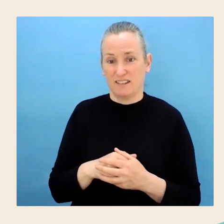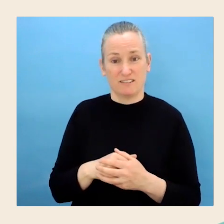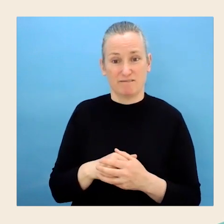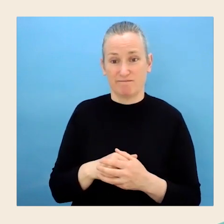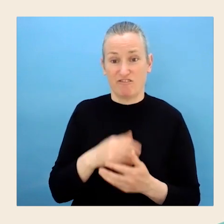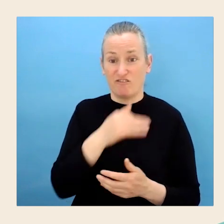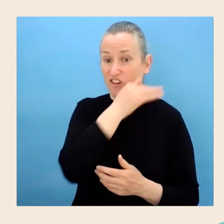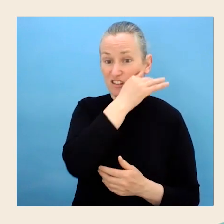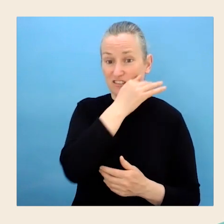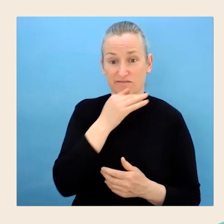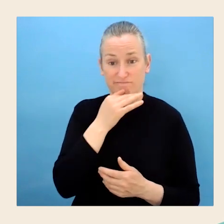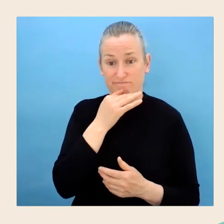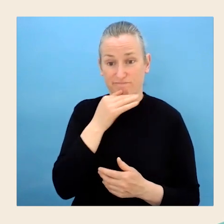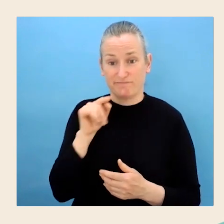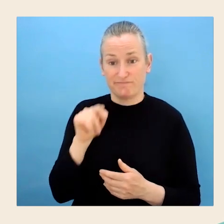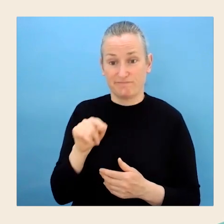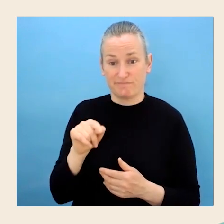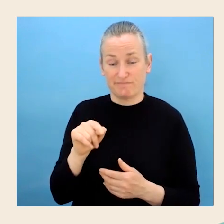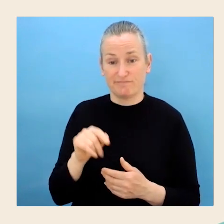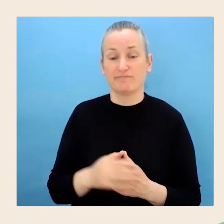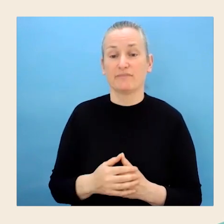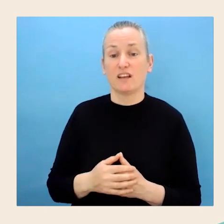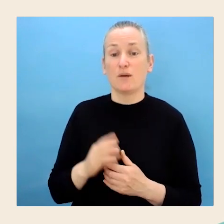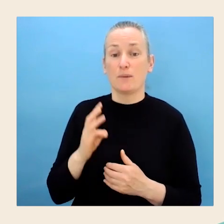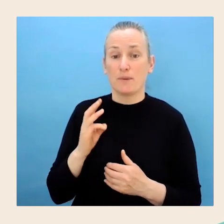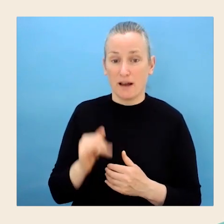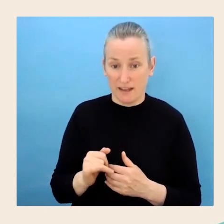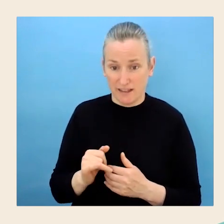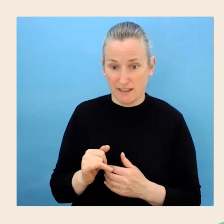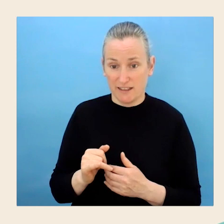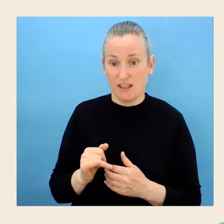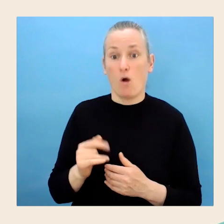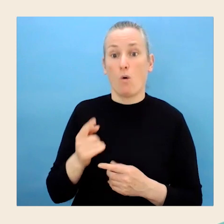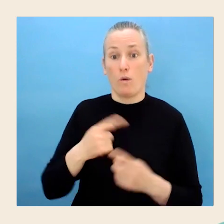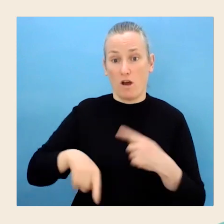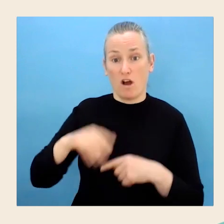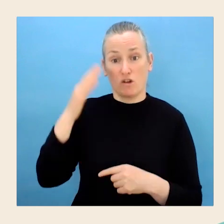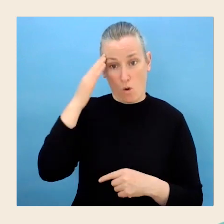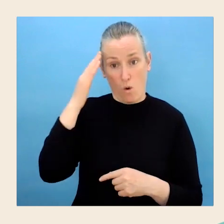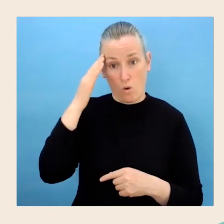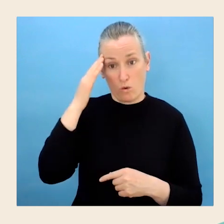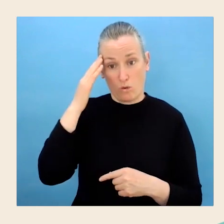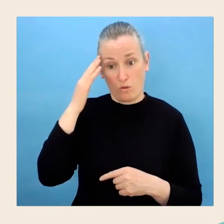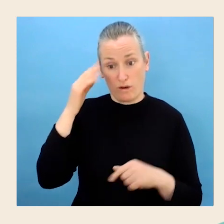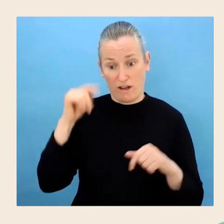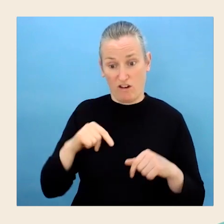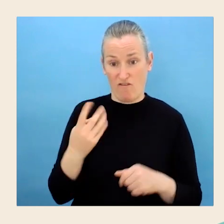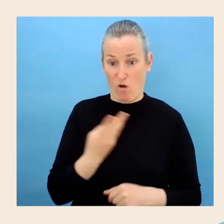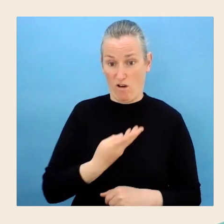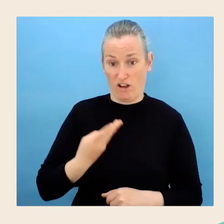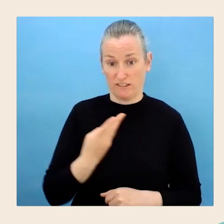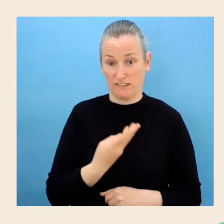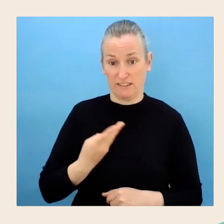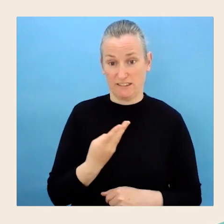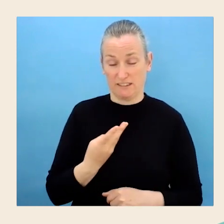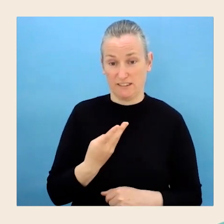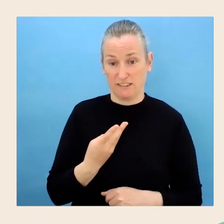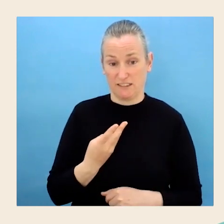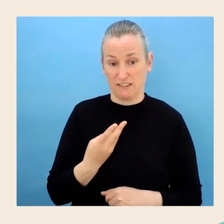right, because we're all adults here. The four of us, that there's such abundance